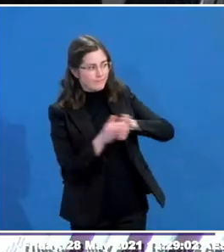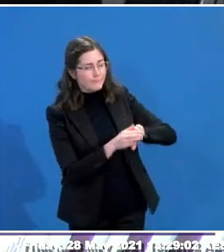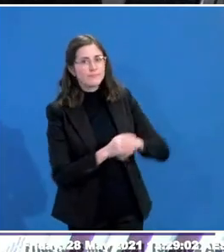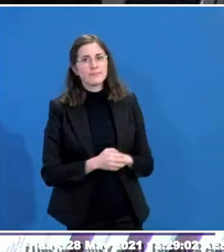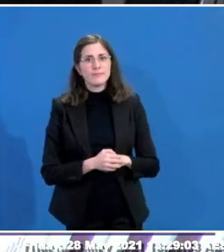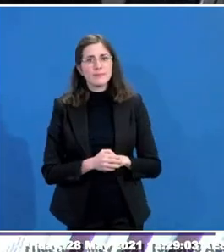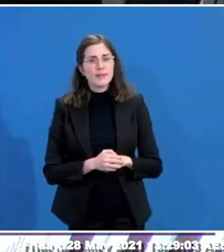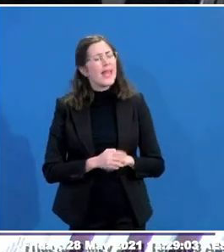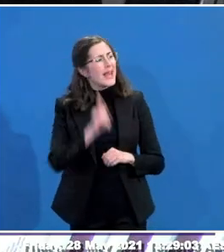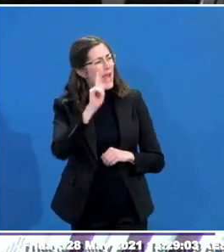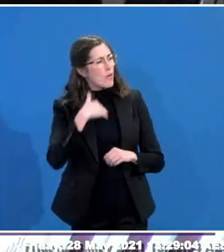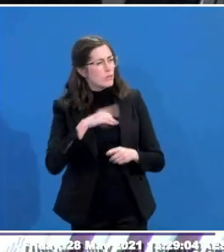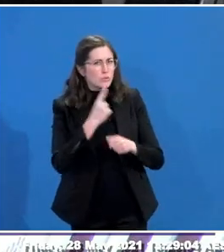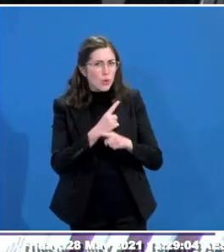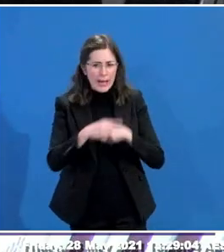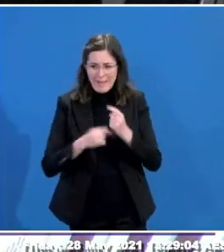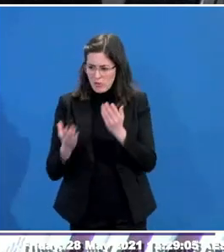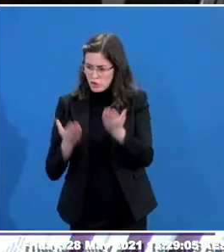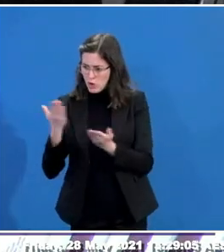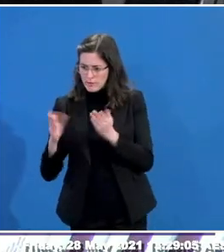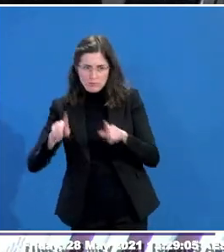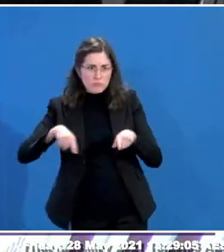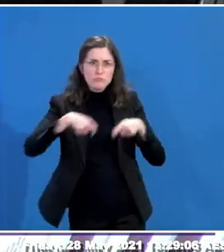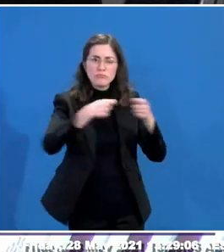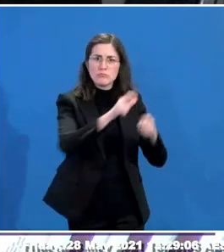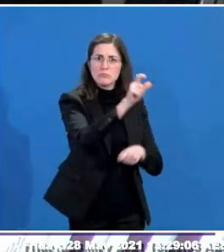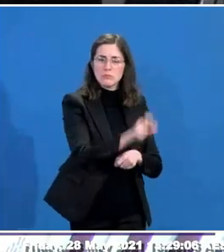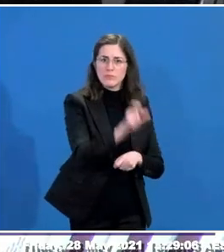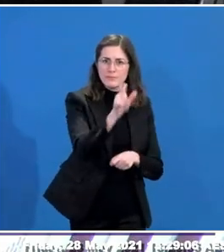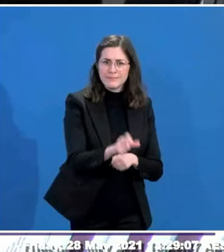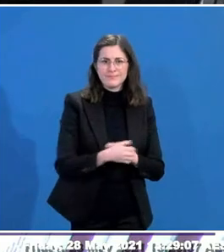and a participant are structured, and the question of conflict of interest.